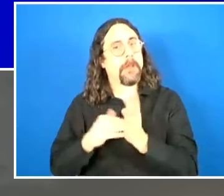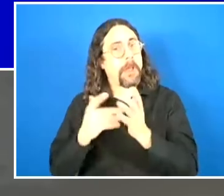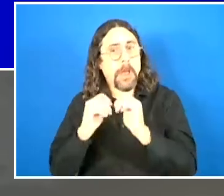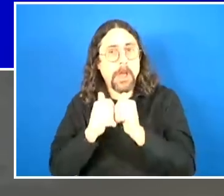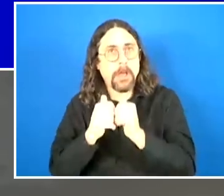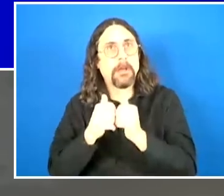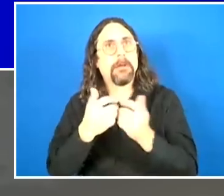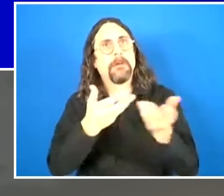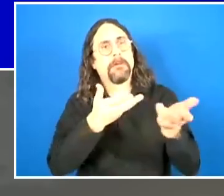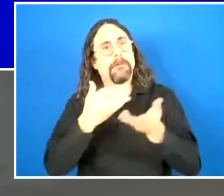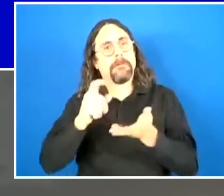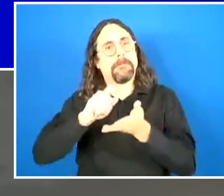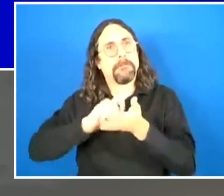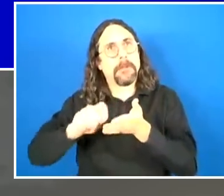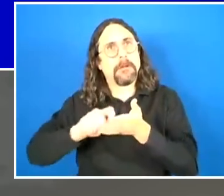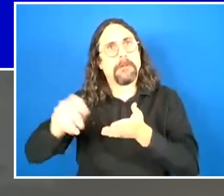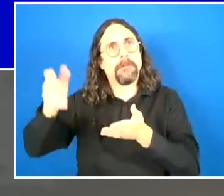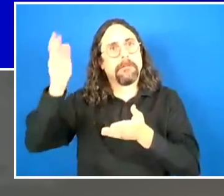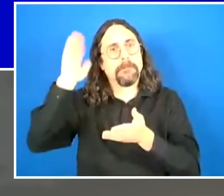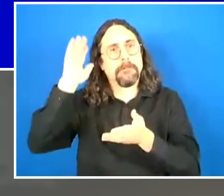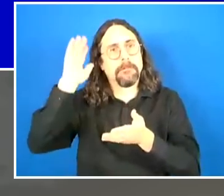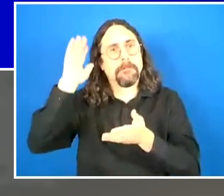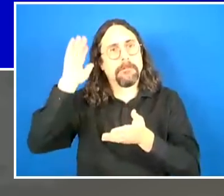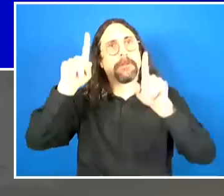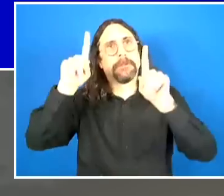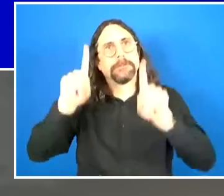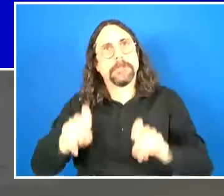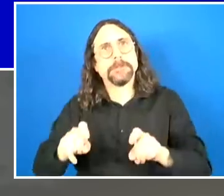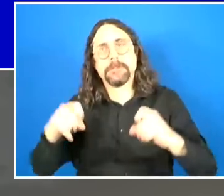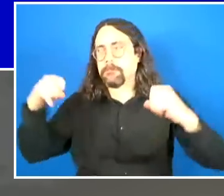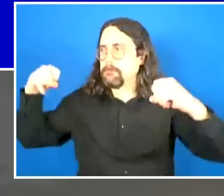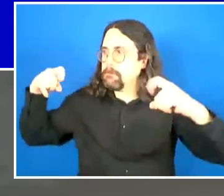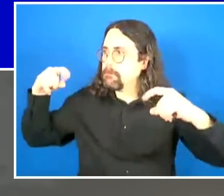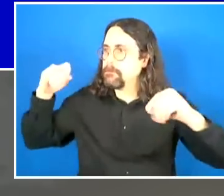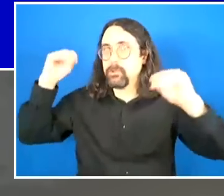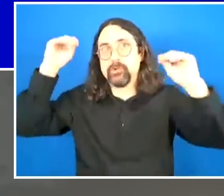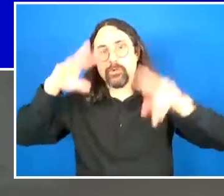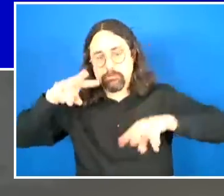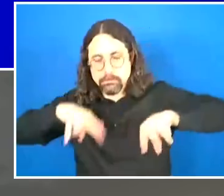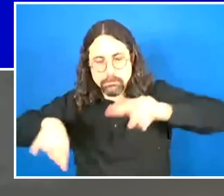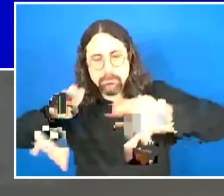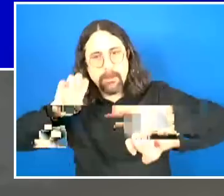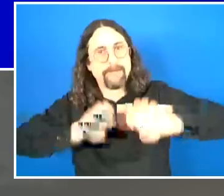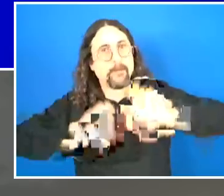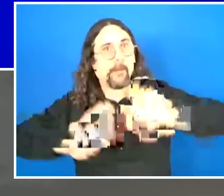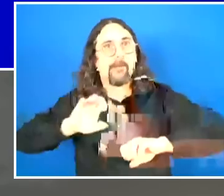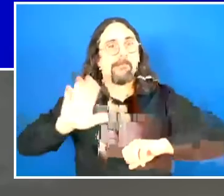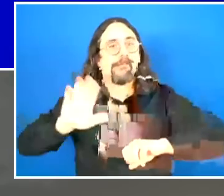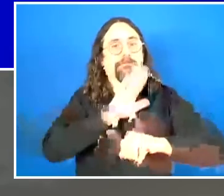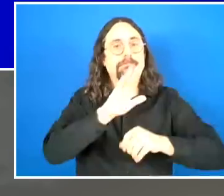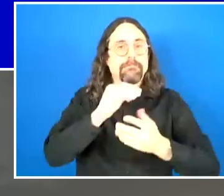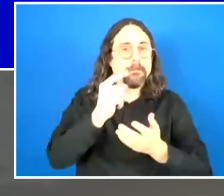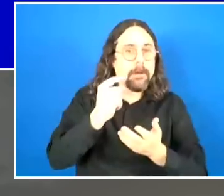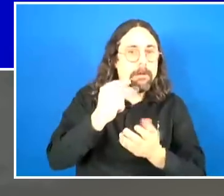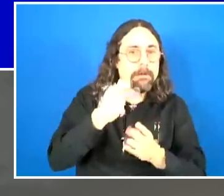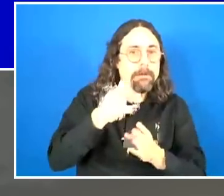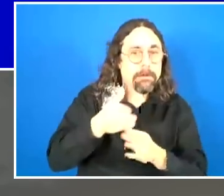ASSIGNMENTS, THE TERM PAPERS, THE EXAMS, THE PRESENTATIOSN A L TH CATOINNTUE S ONLINE. TEACHERS WILL BE